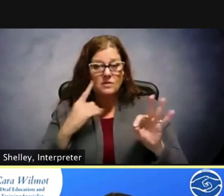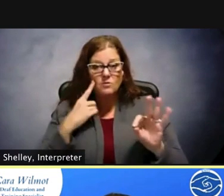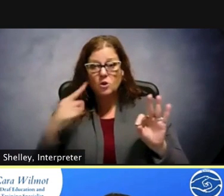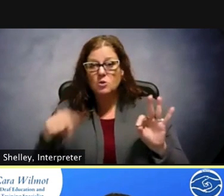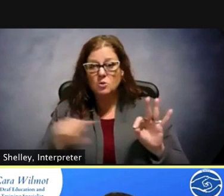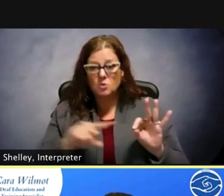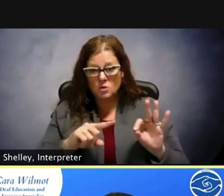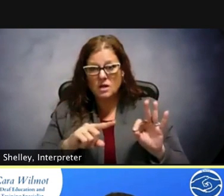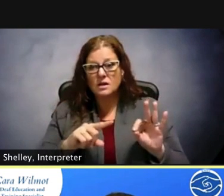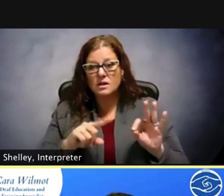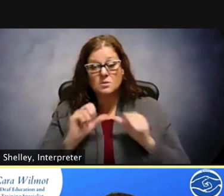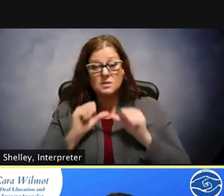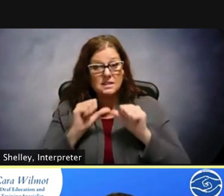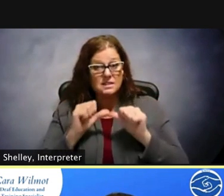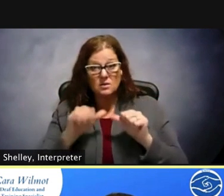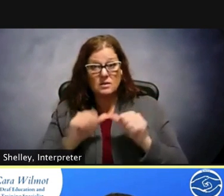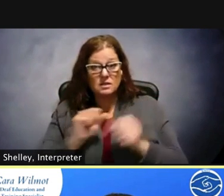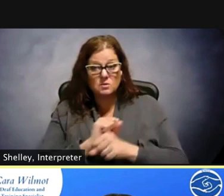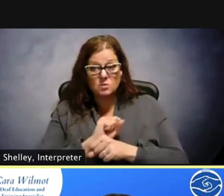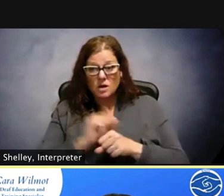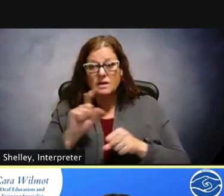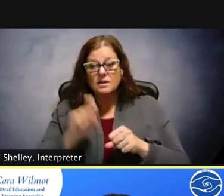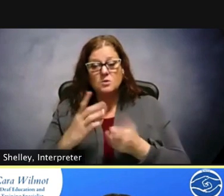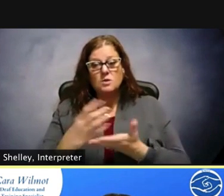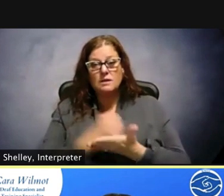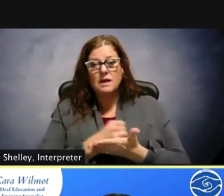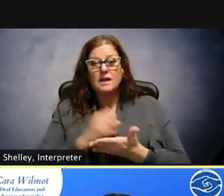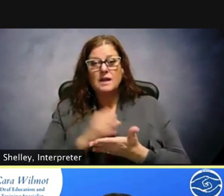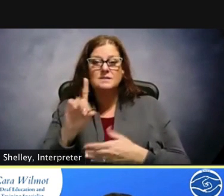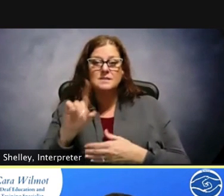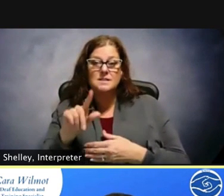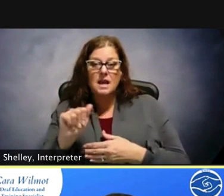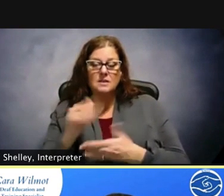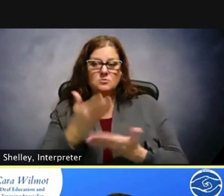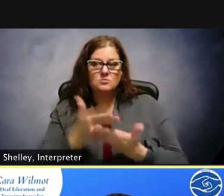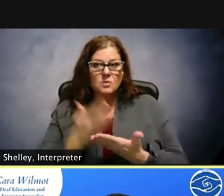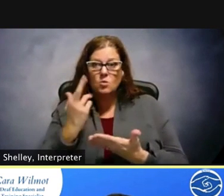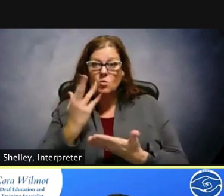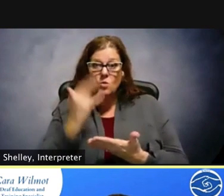So to continue this work we need to collect survey data to justify why our services are needed.